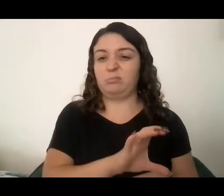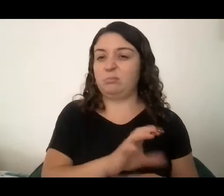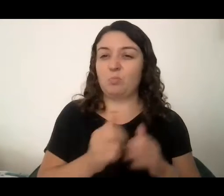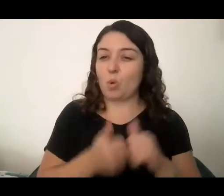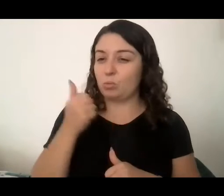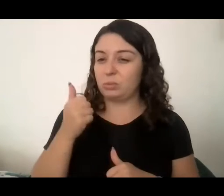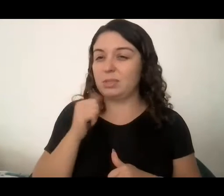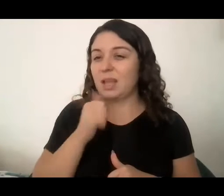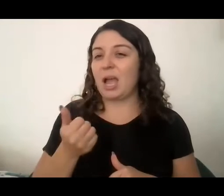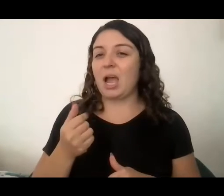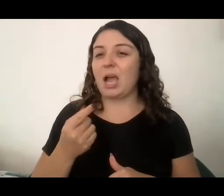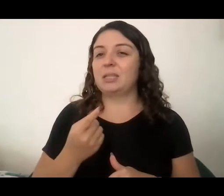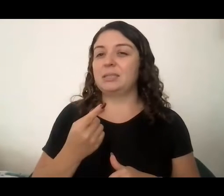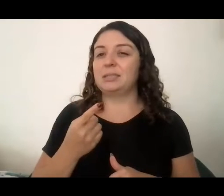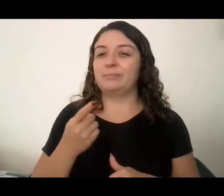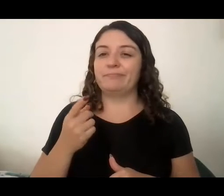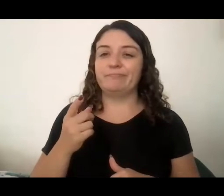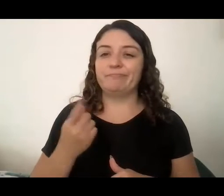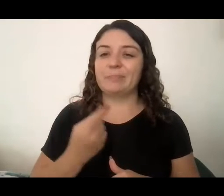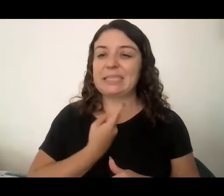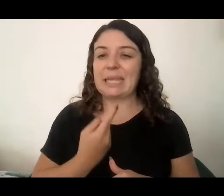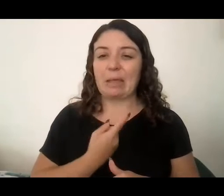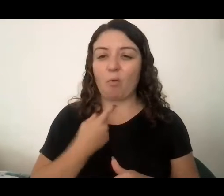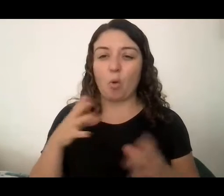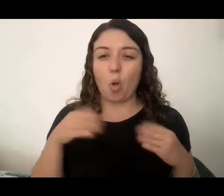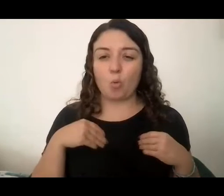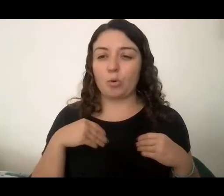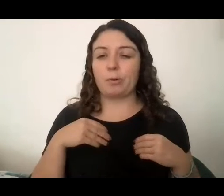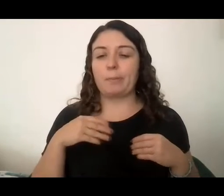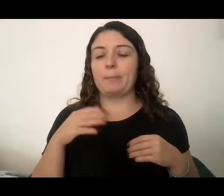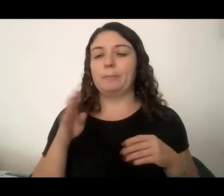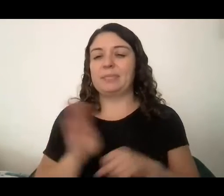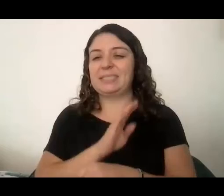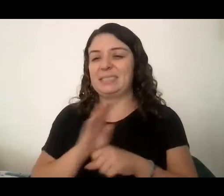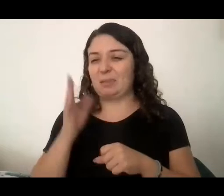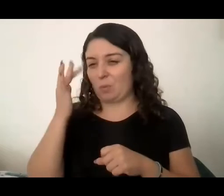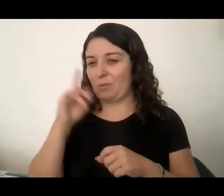single owner businesses. Just because there's a layer of complexity when you set yourself up as